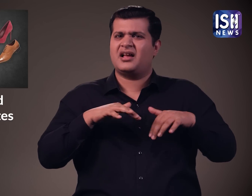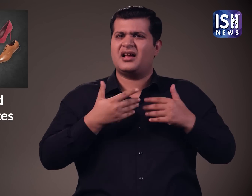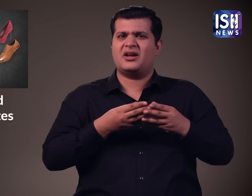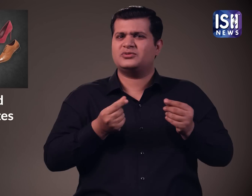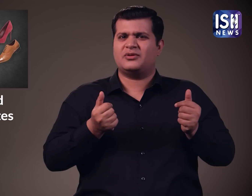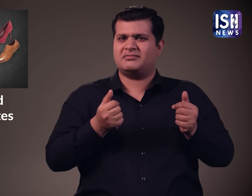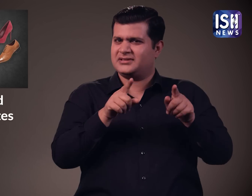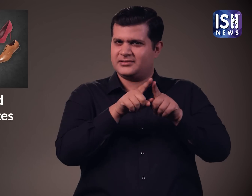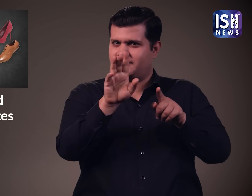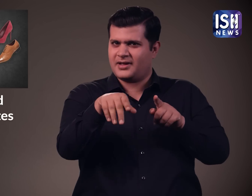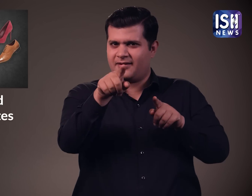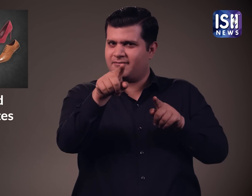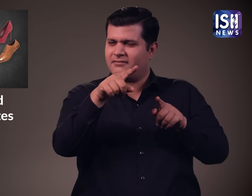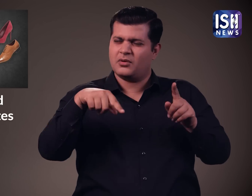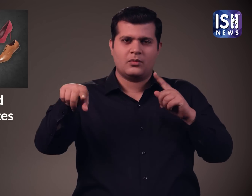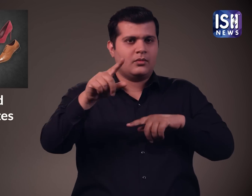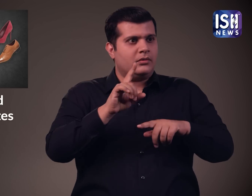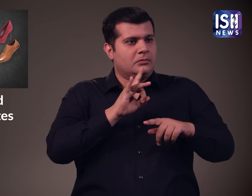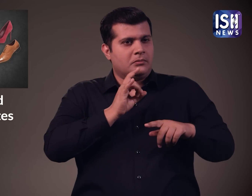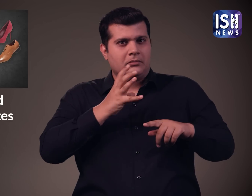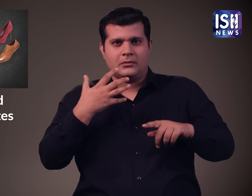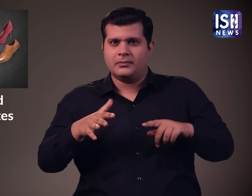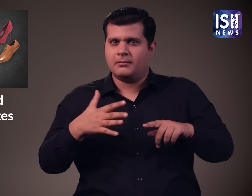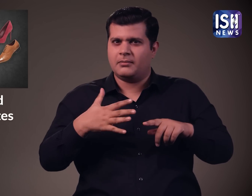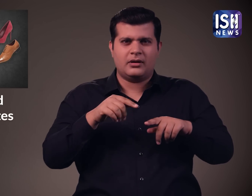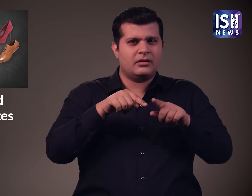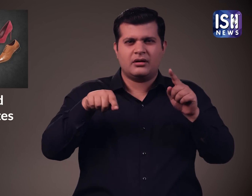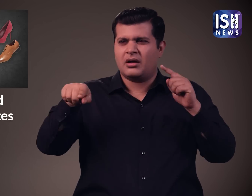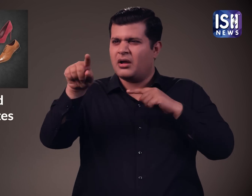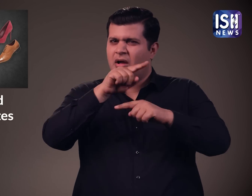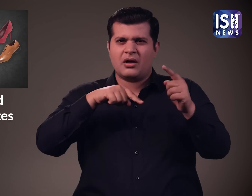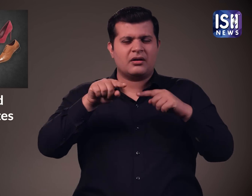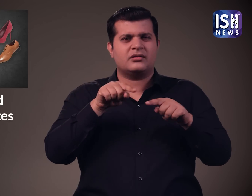How do we treat this? You all must have experienced the same.